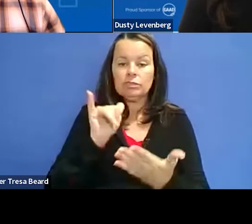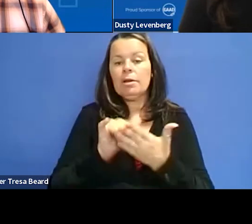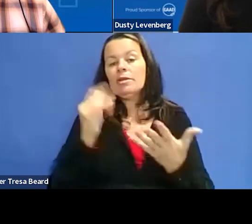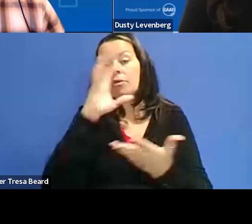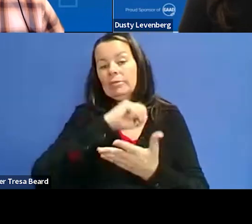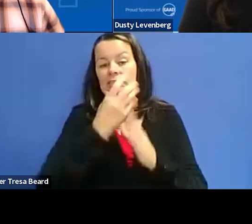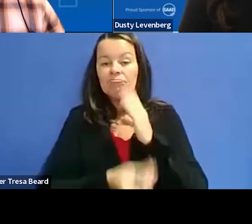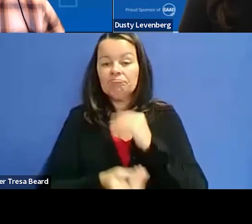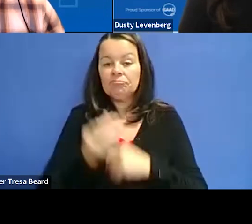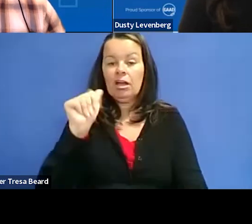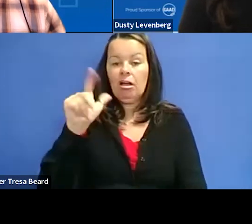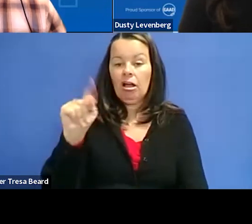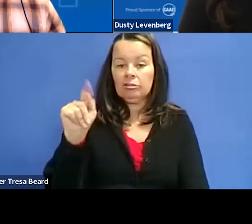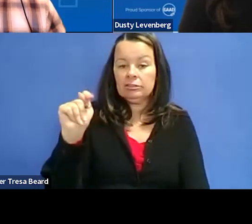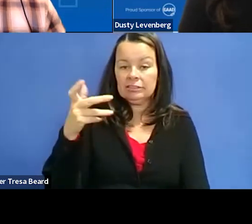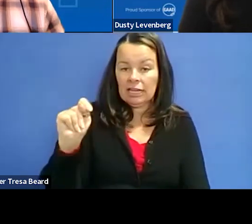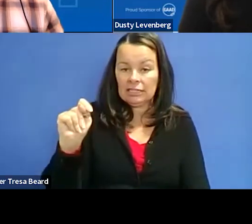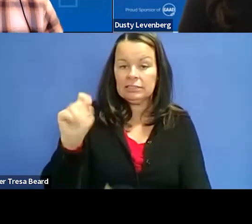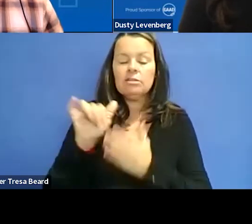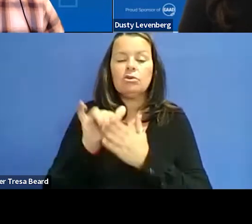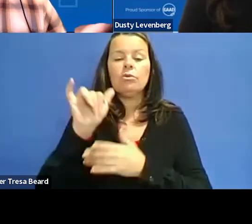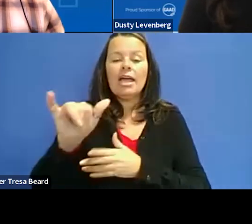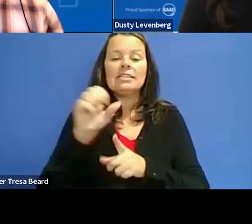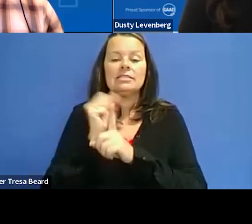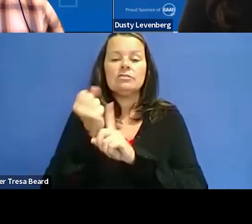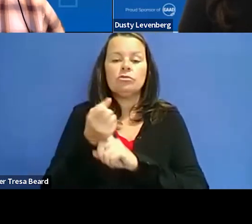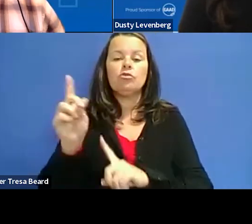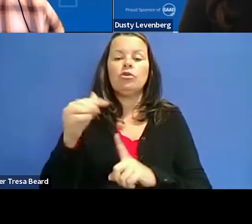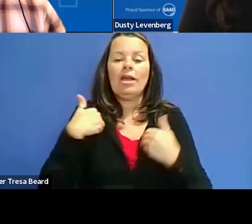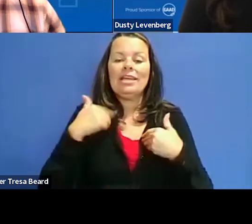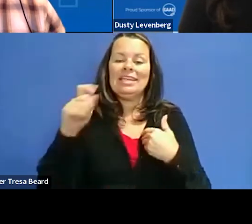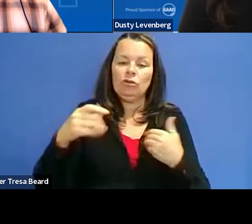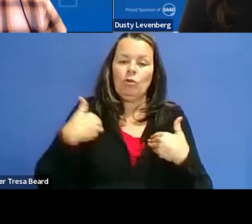That's a case where you need to have other parts of the organization handle